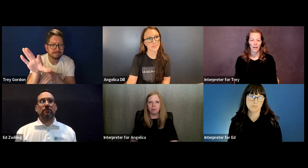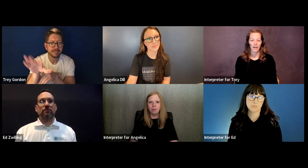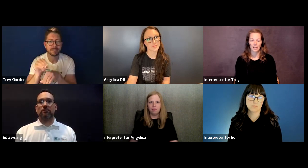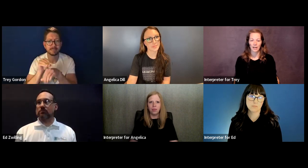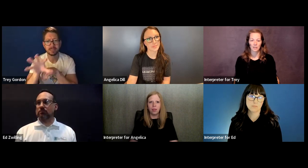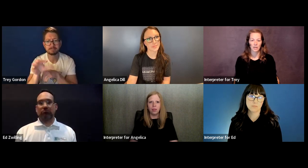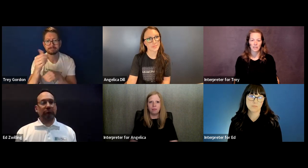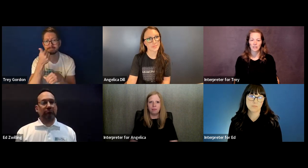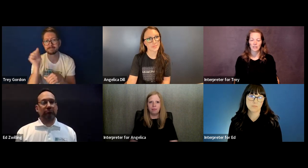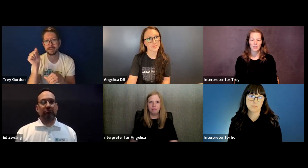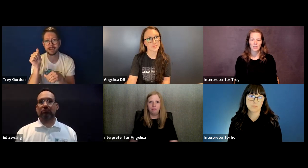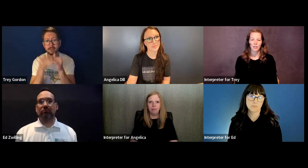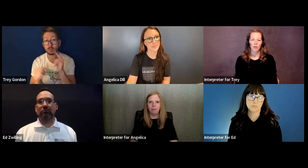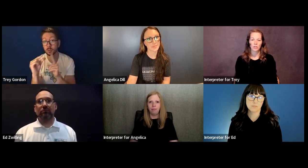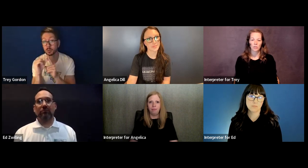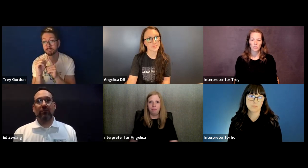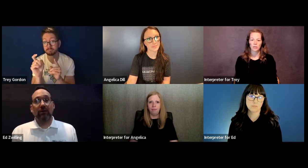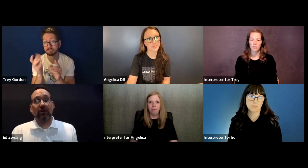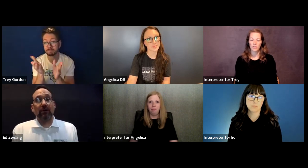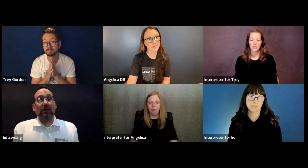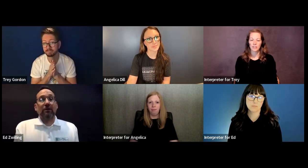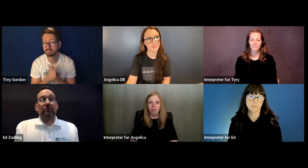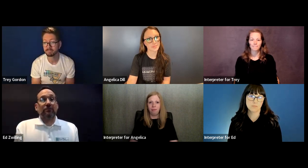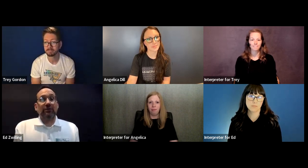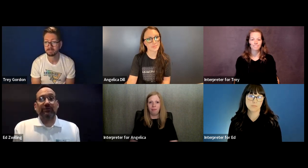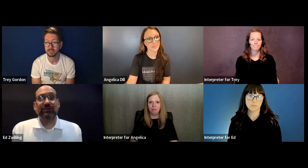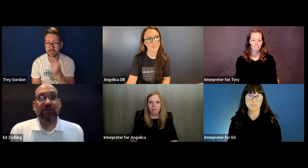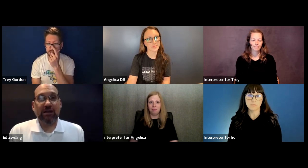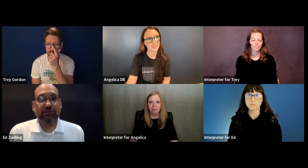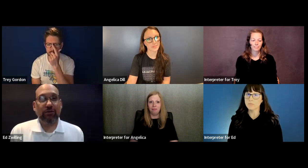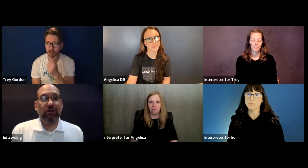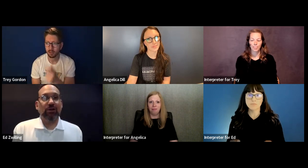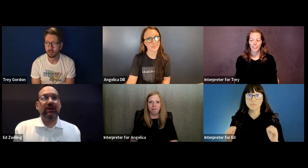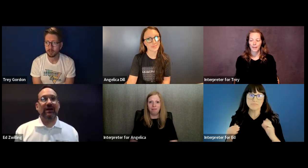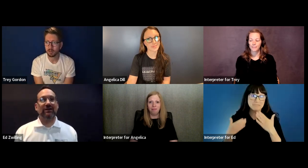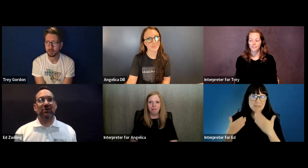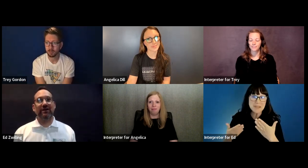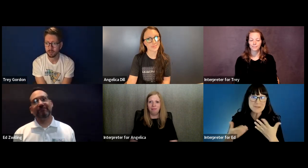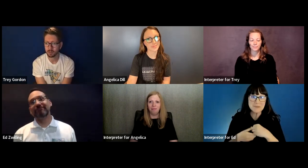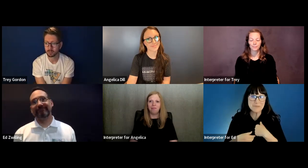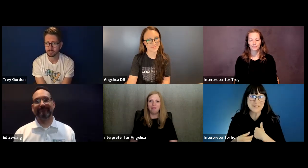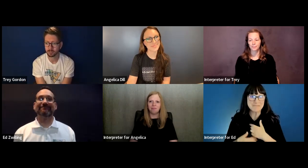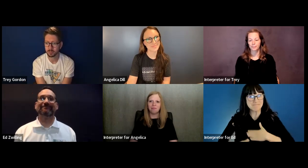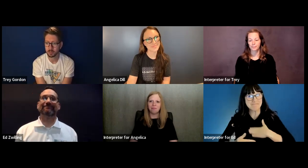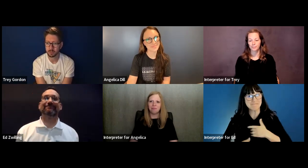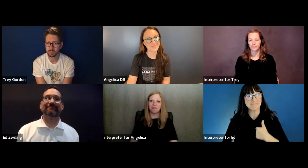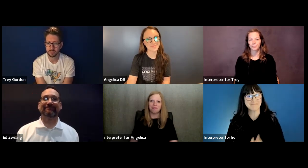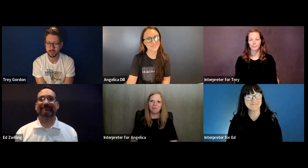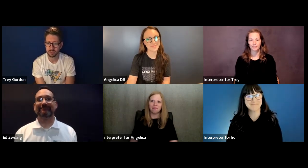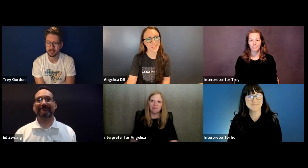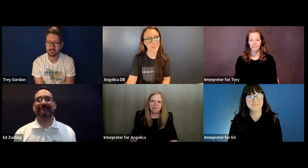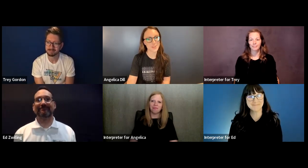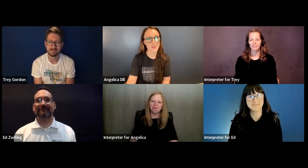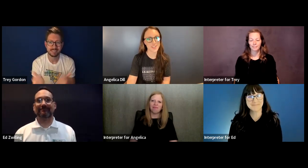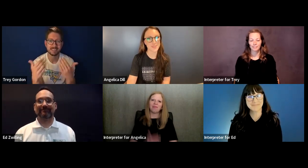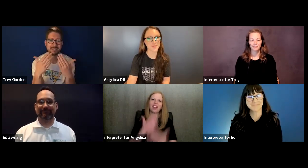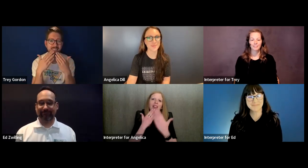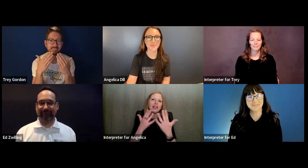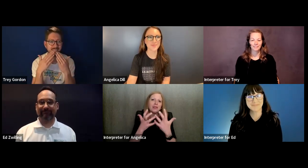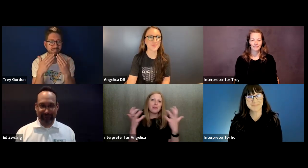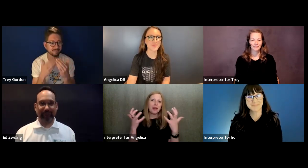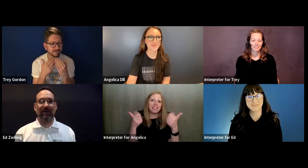any last minute thoughts or advice oh just thanks for including me i enjoyed it thank you so much